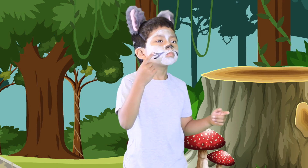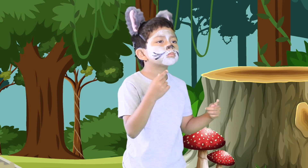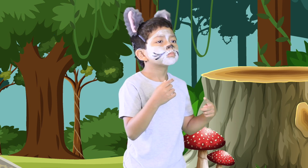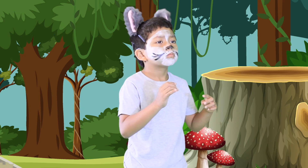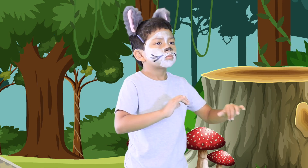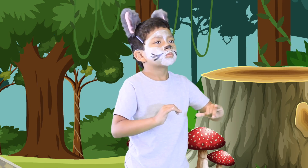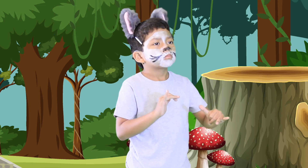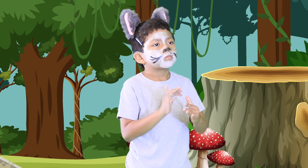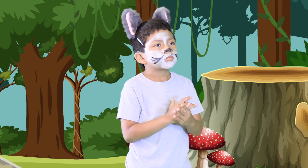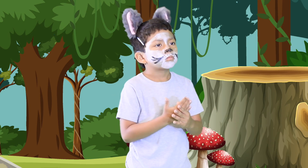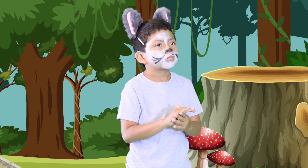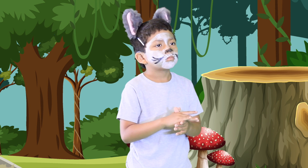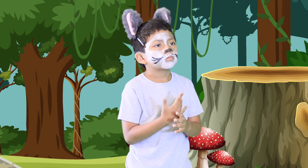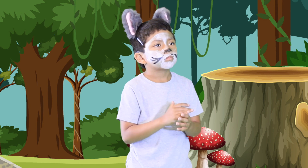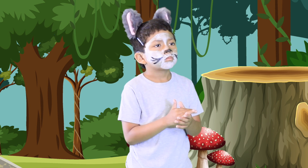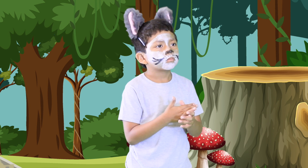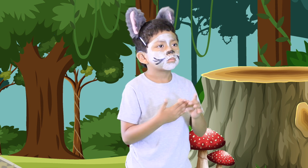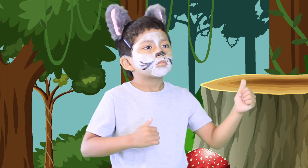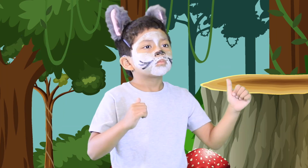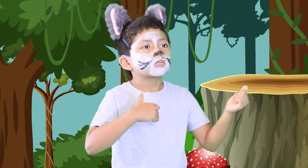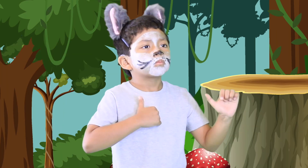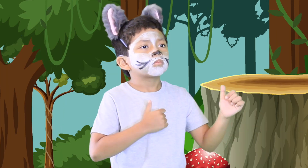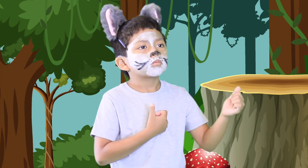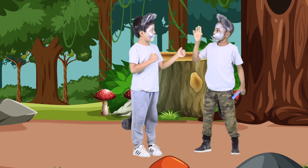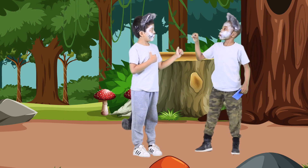If we share that, we each get ten dollars.